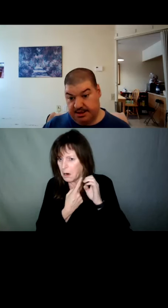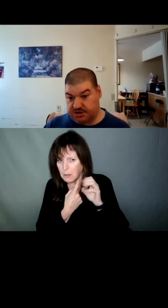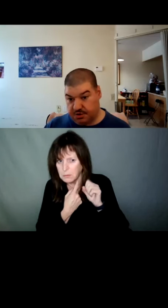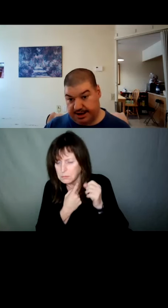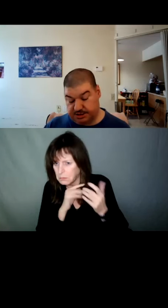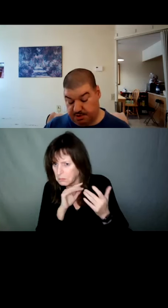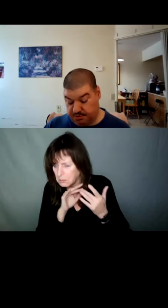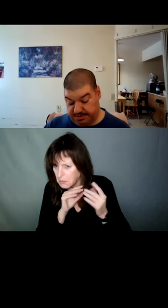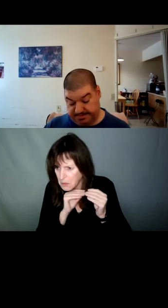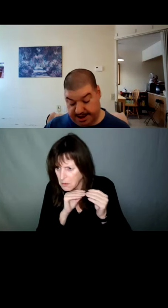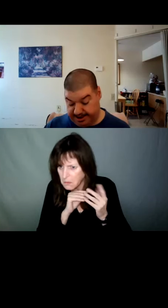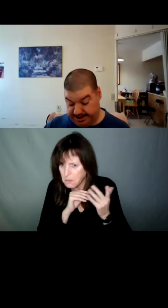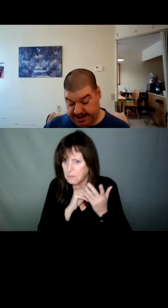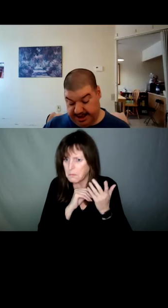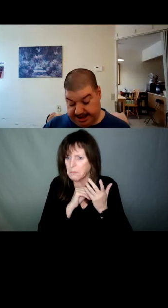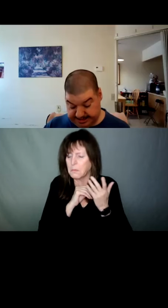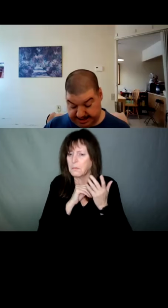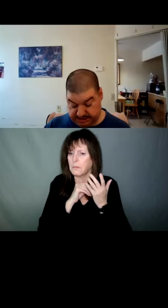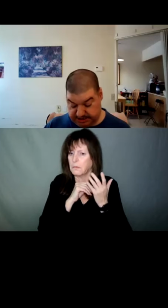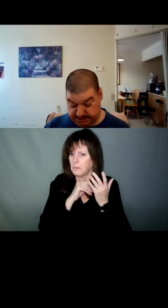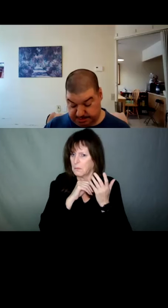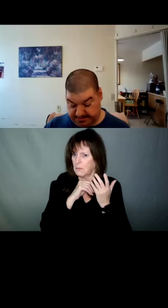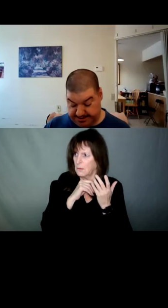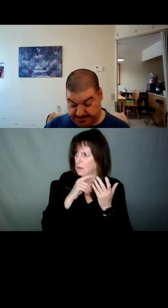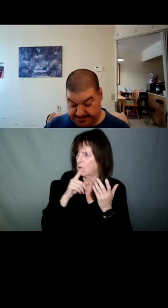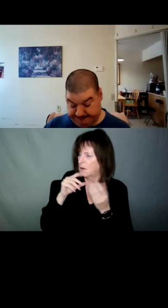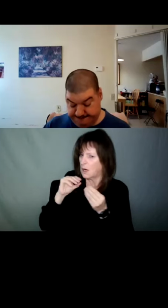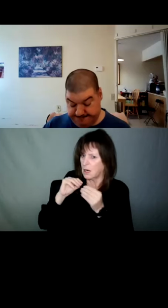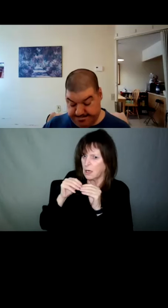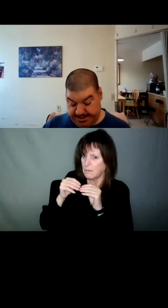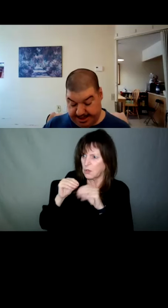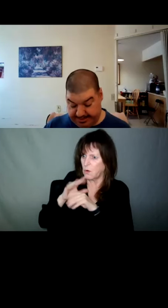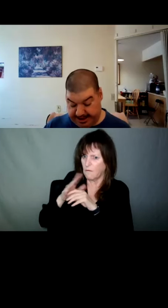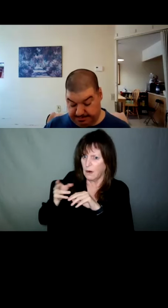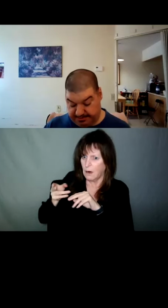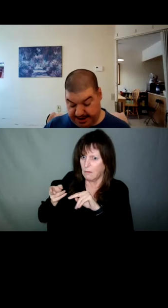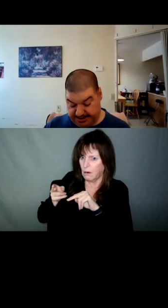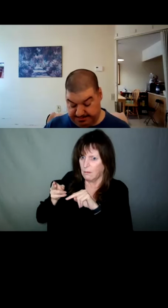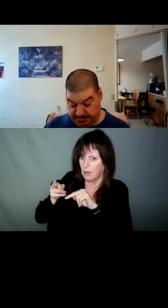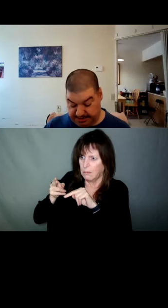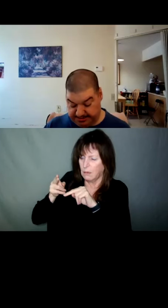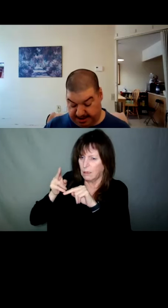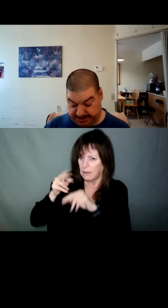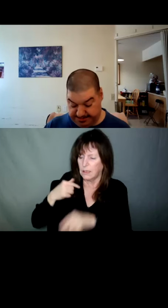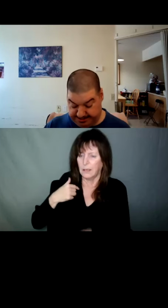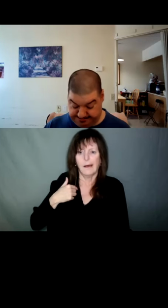and nothing was happening . I was not getting any calls from EMS